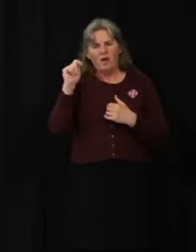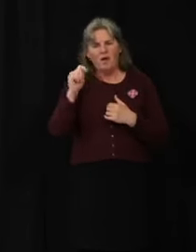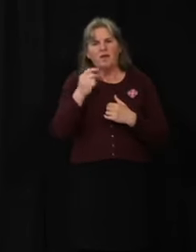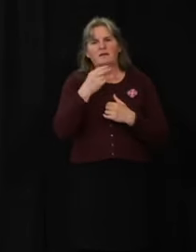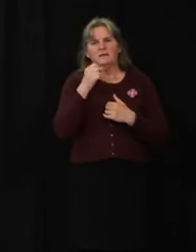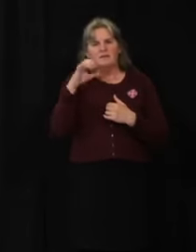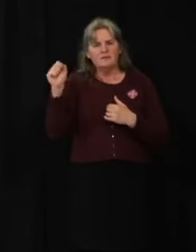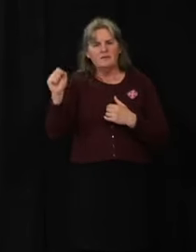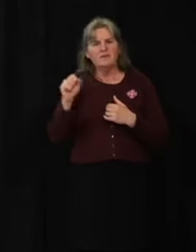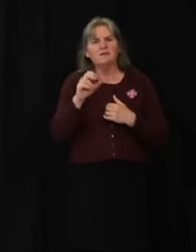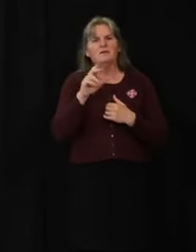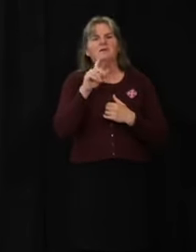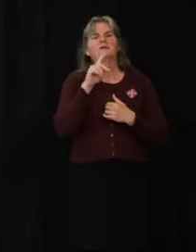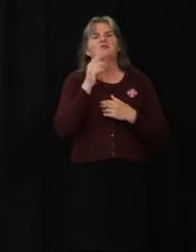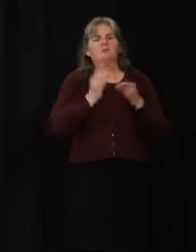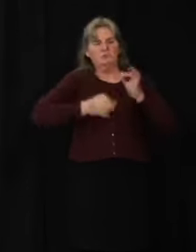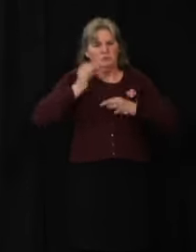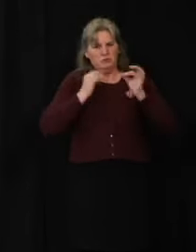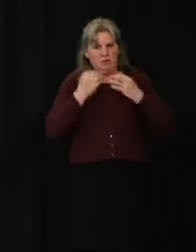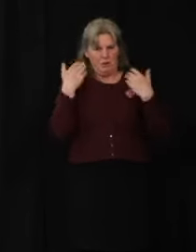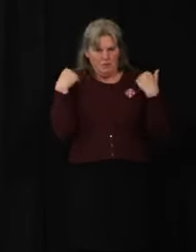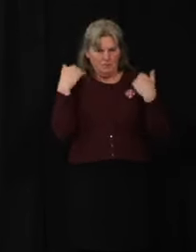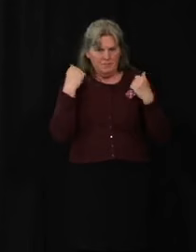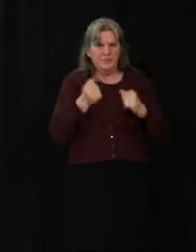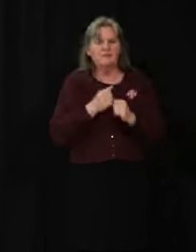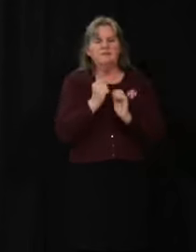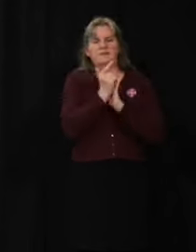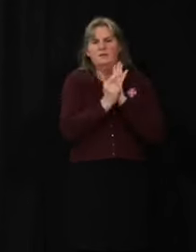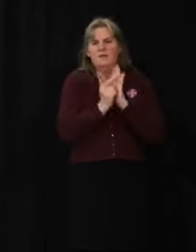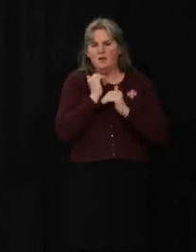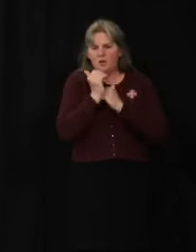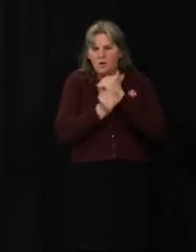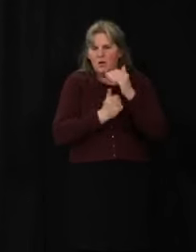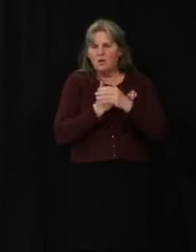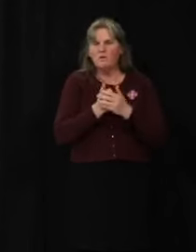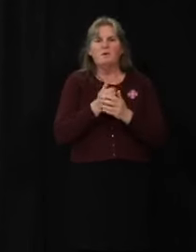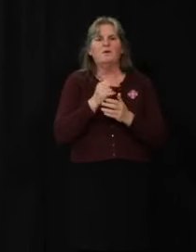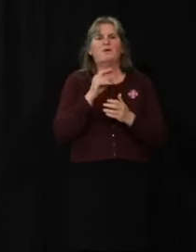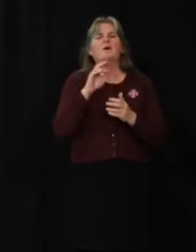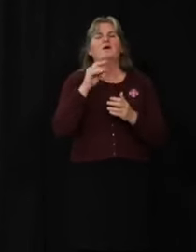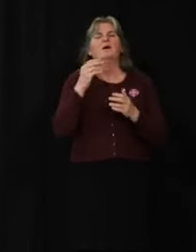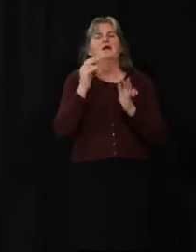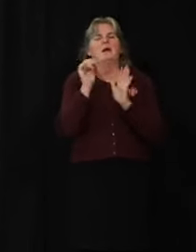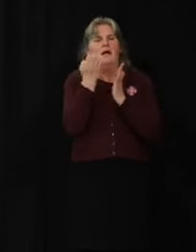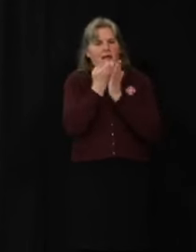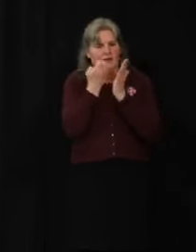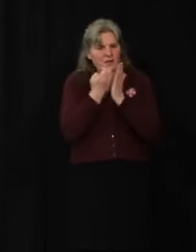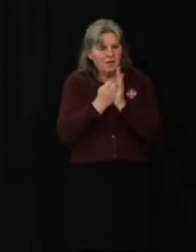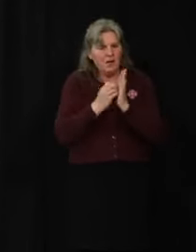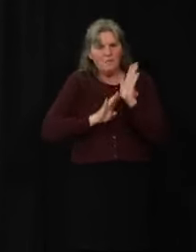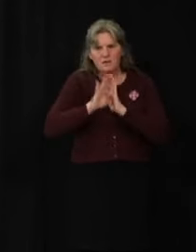went from recommending you really limit your travel into communities, now looking at opening up the campgrounds for